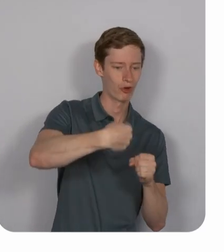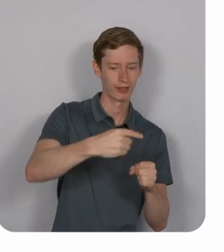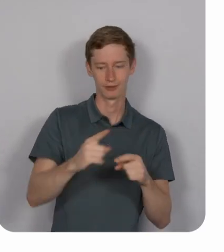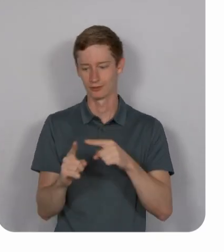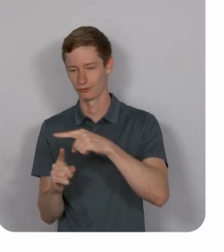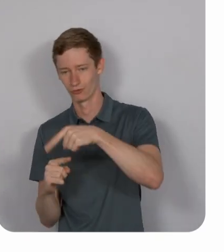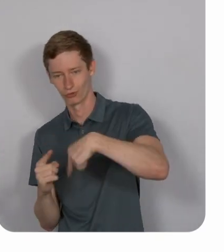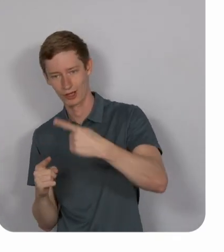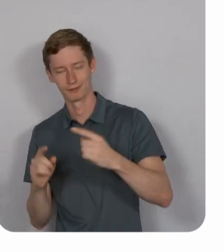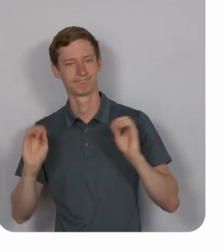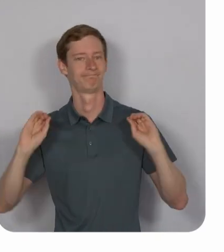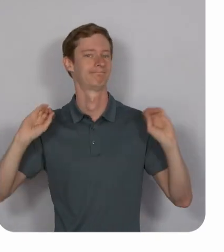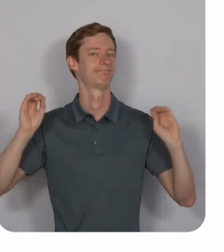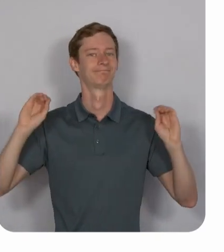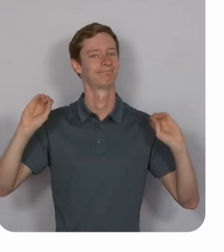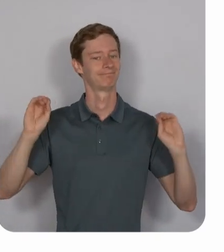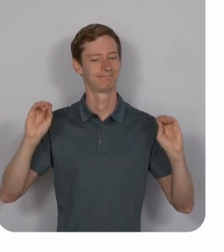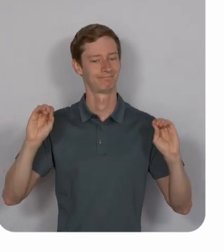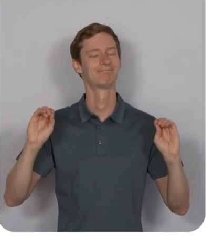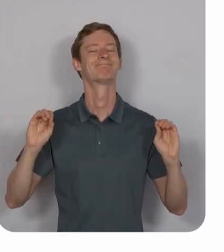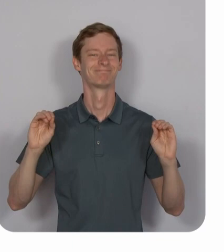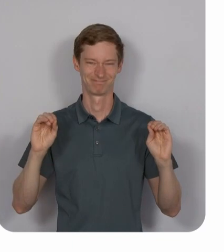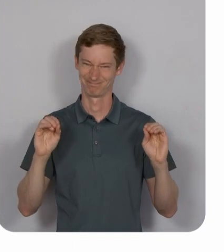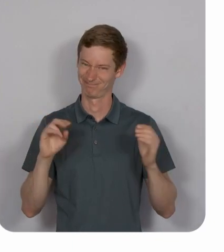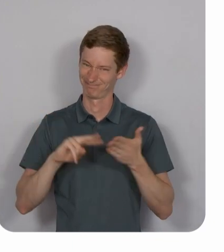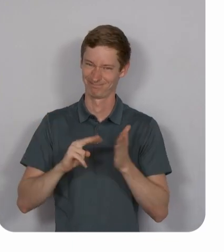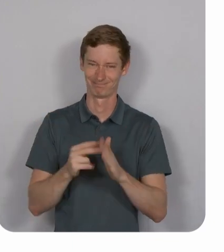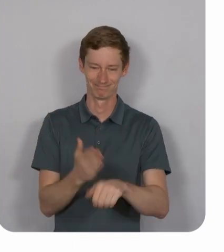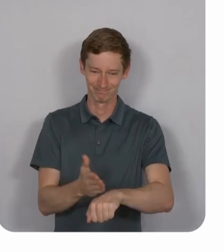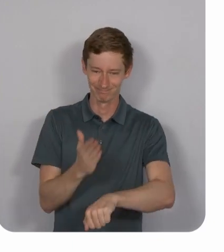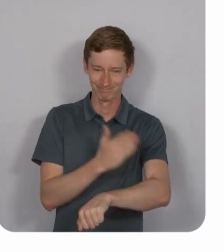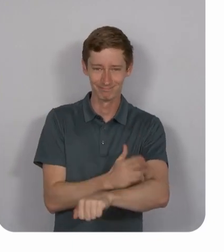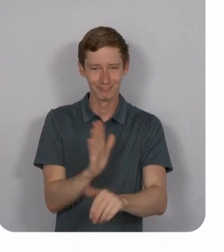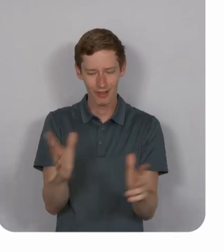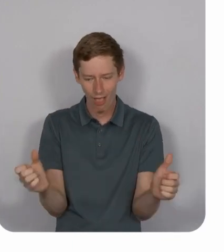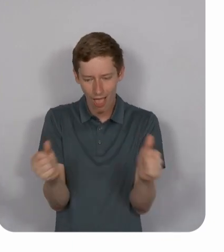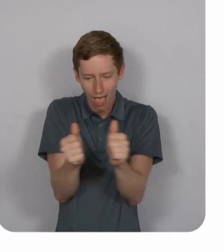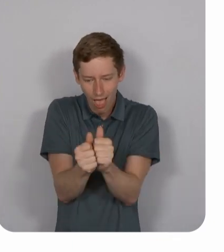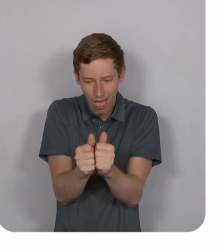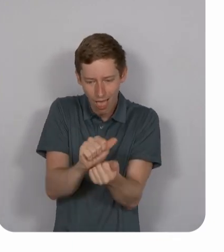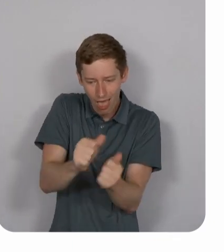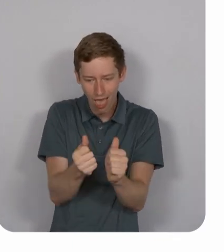This dramatically improved situations where your two hands are close together. No more ring collisions.